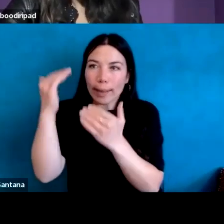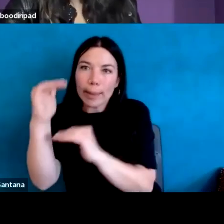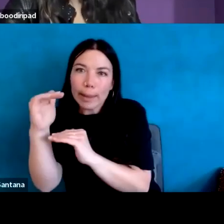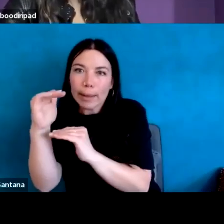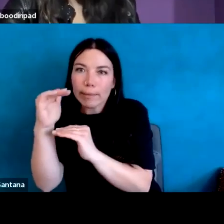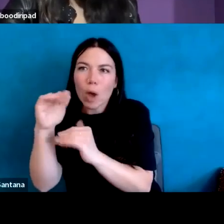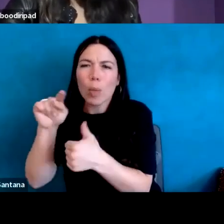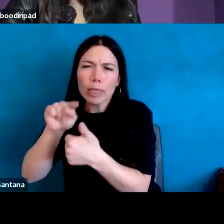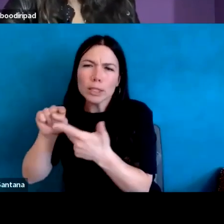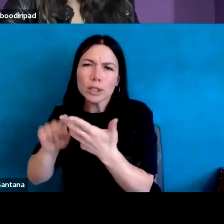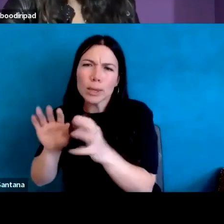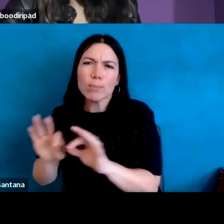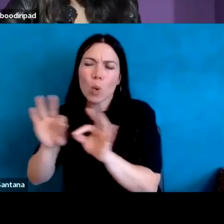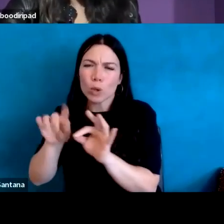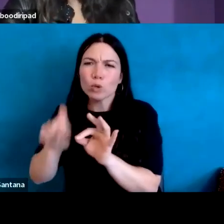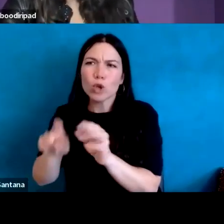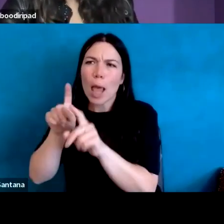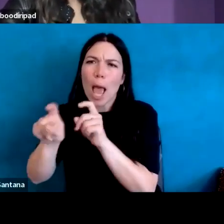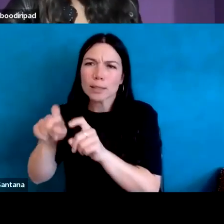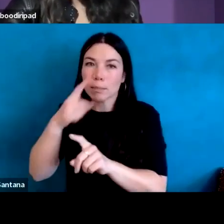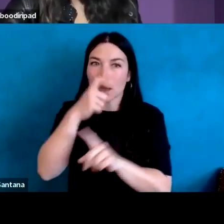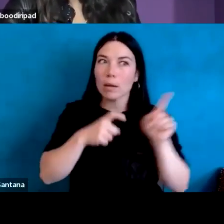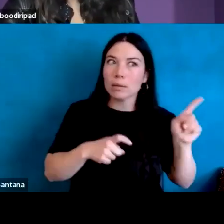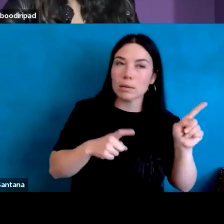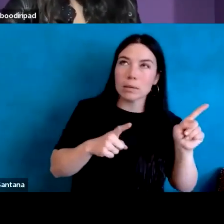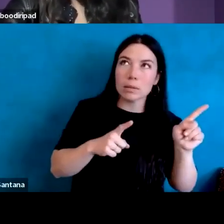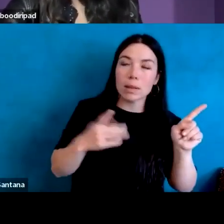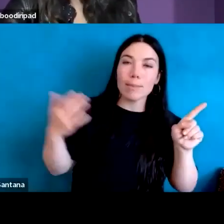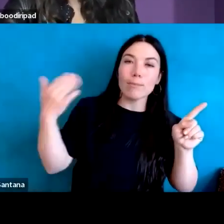Right. And so there's like a historically contingent sort of accident in a way.